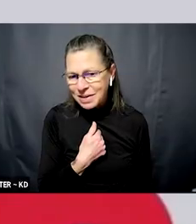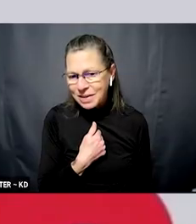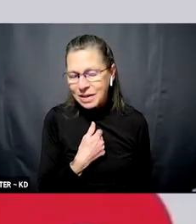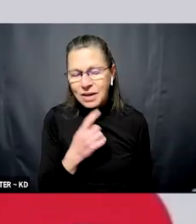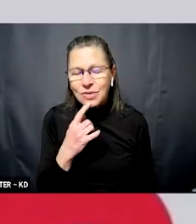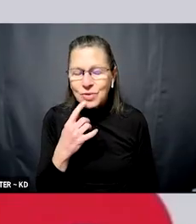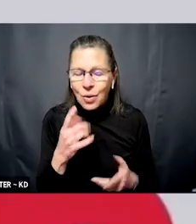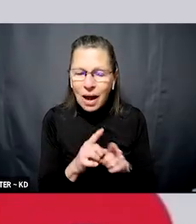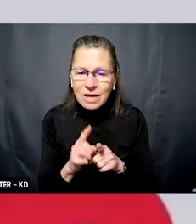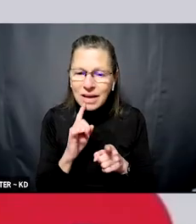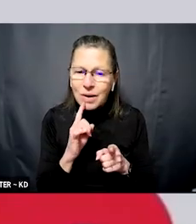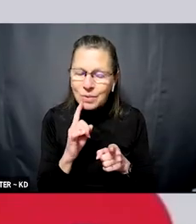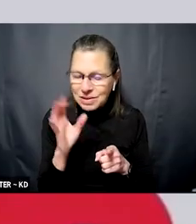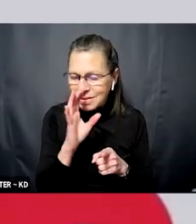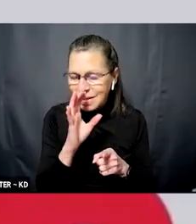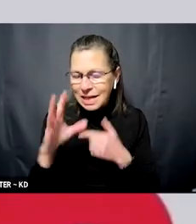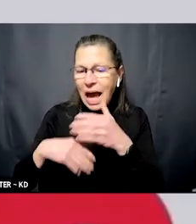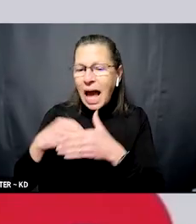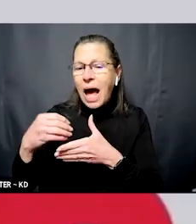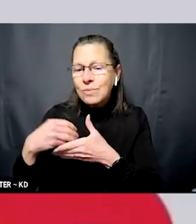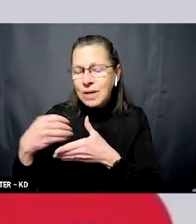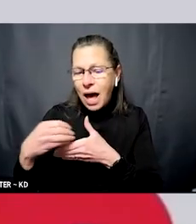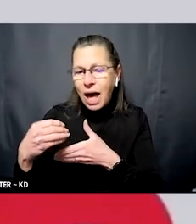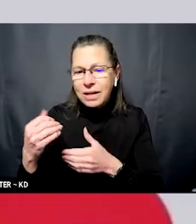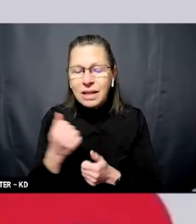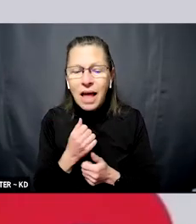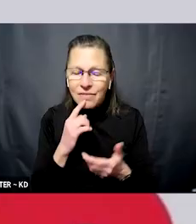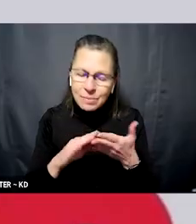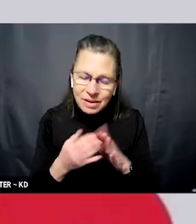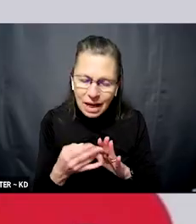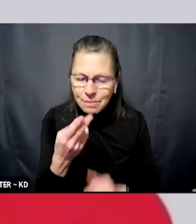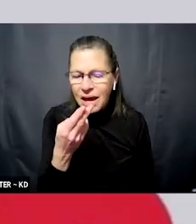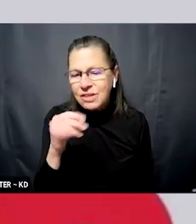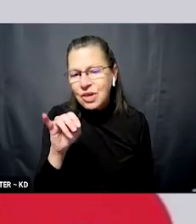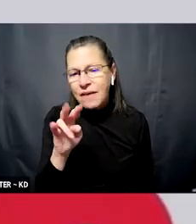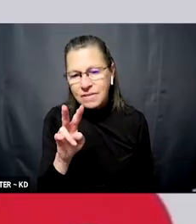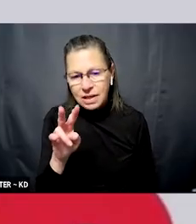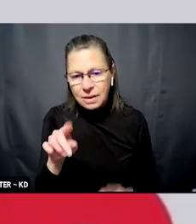I became HIV positive. And the one thing that I know, and I do not know, I mean, I know that this